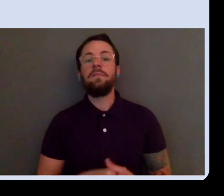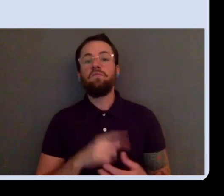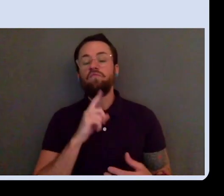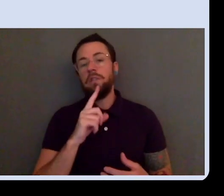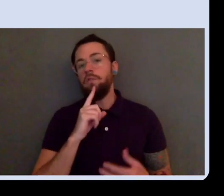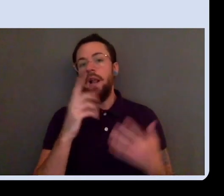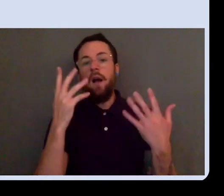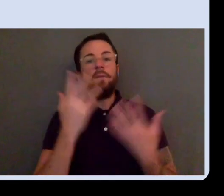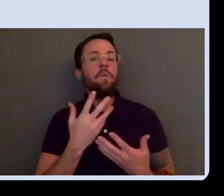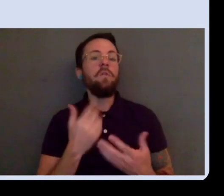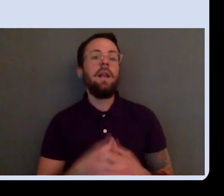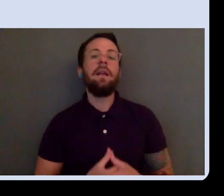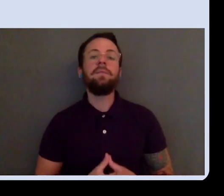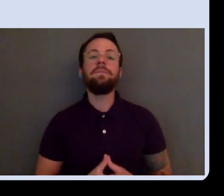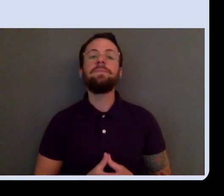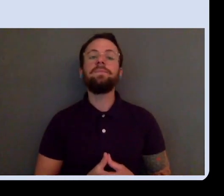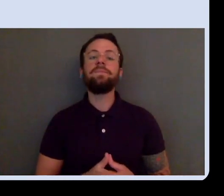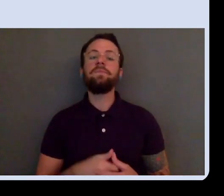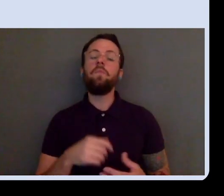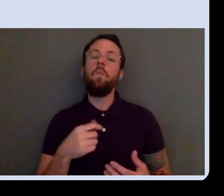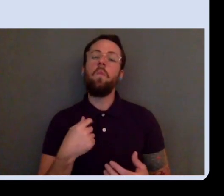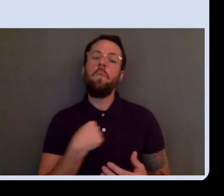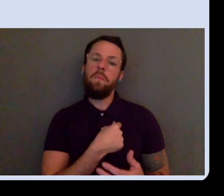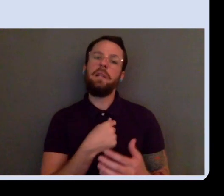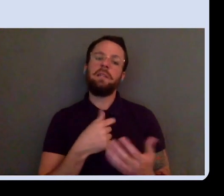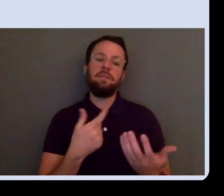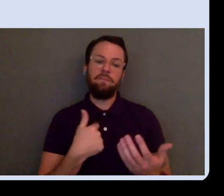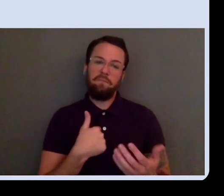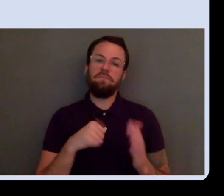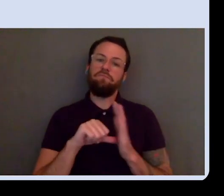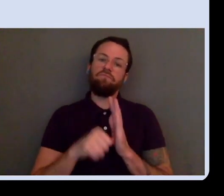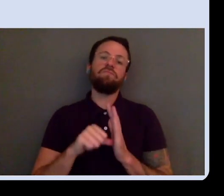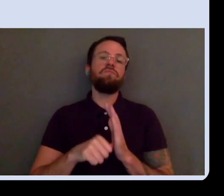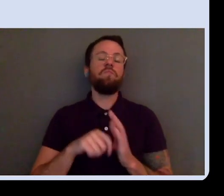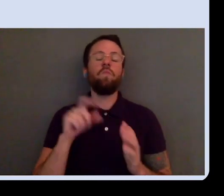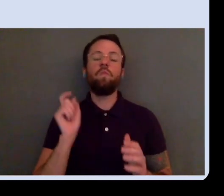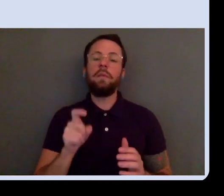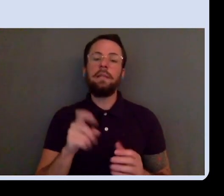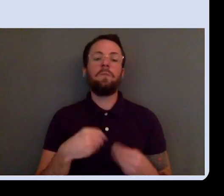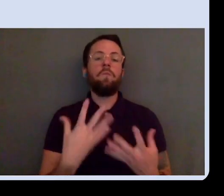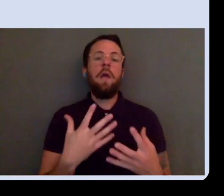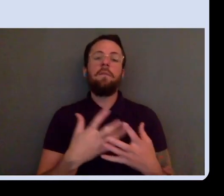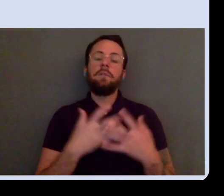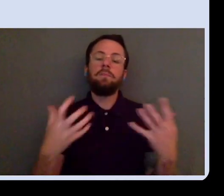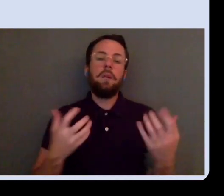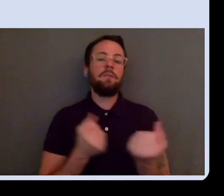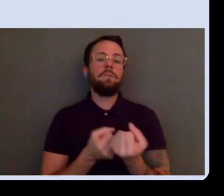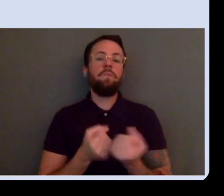So many black transyouth are being killed. And that's an unfortunate reality now.